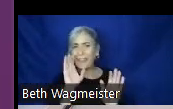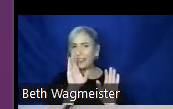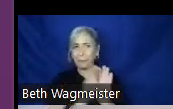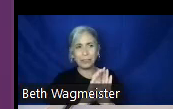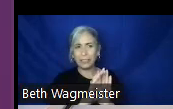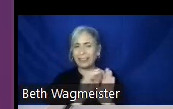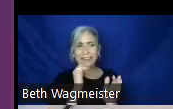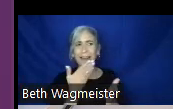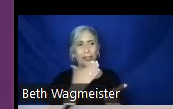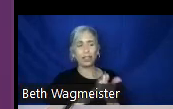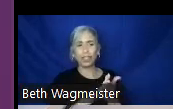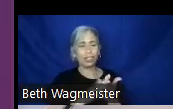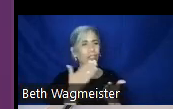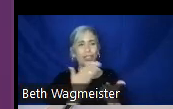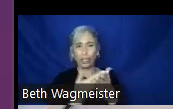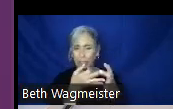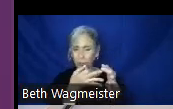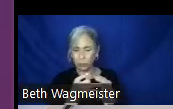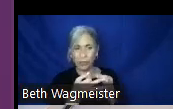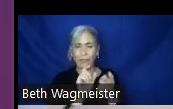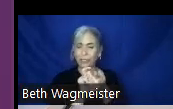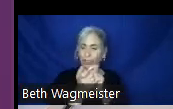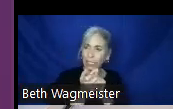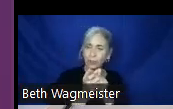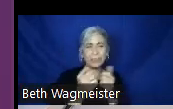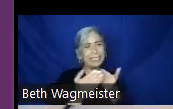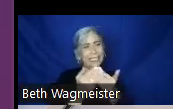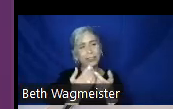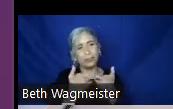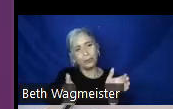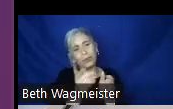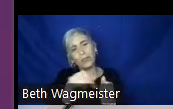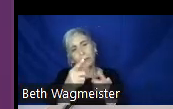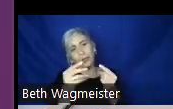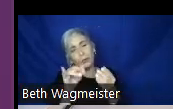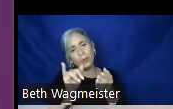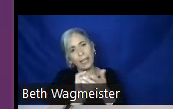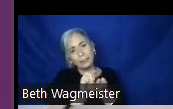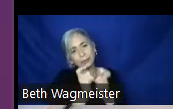description. They altered it. It was easier to get them to do that to start writing from zero.